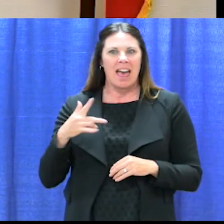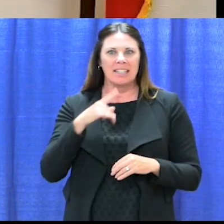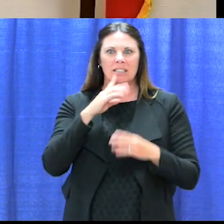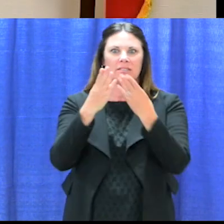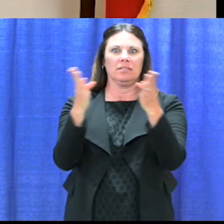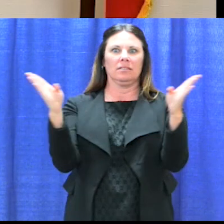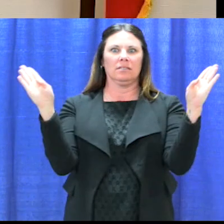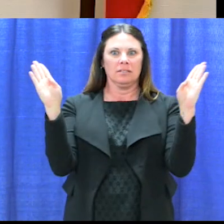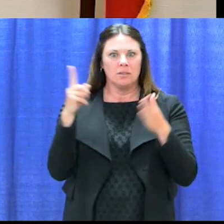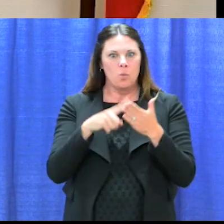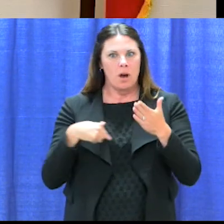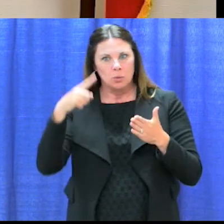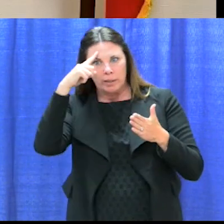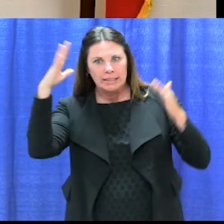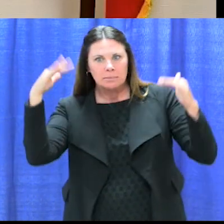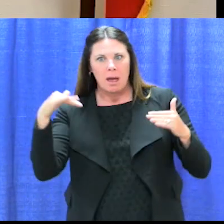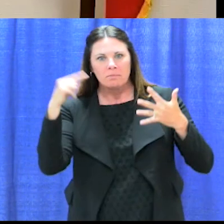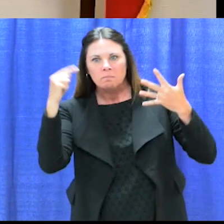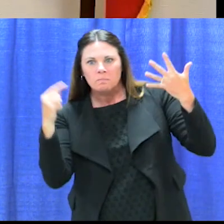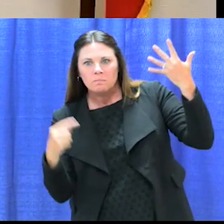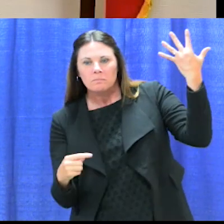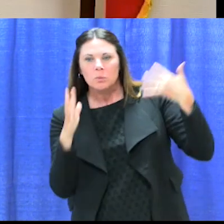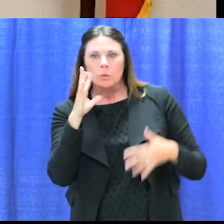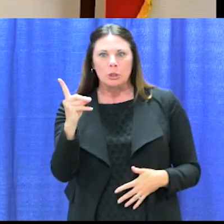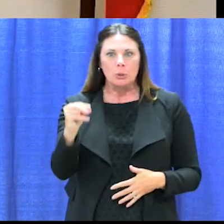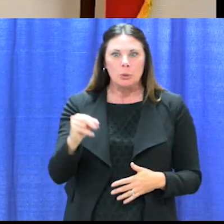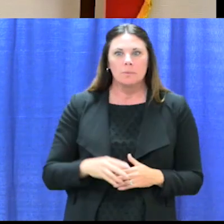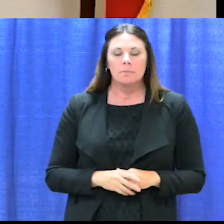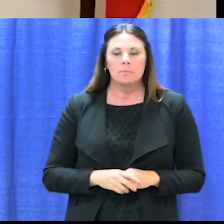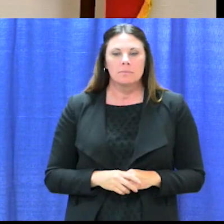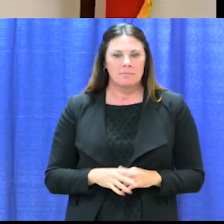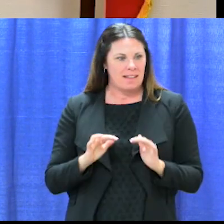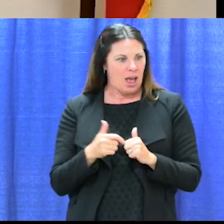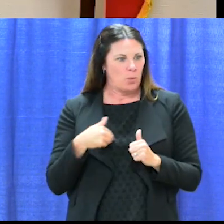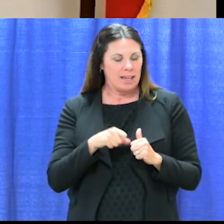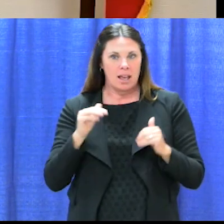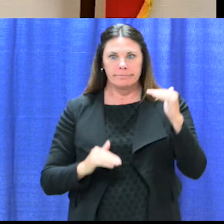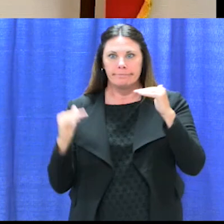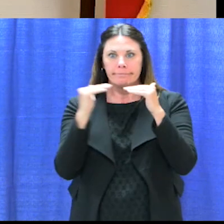recommendations on what we need to happen to close the divide that will include recommendations